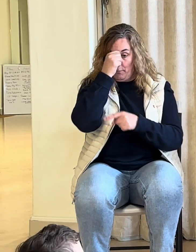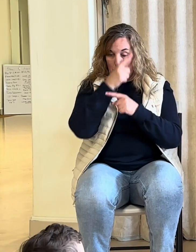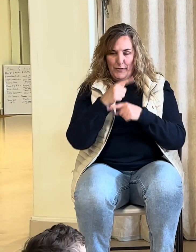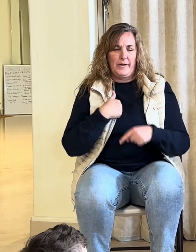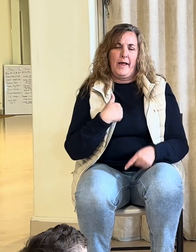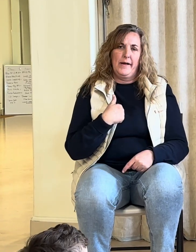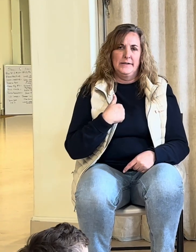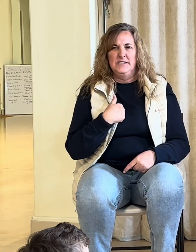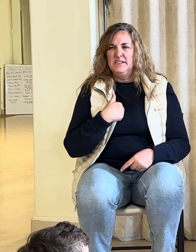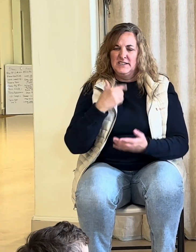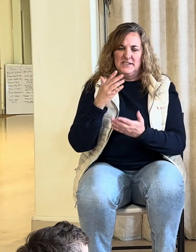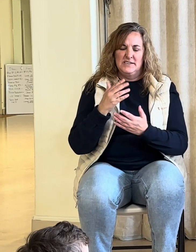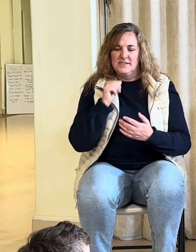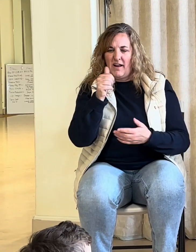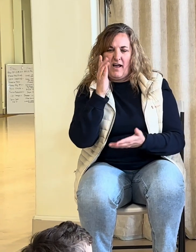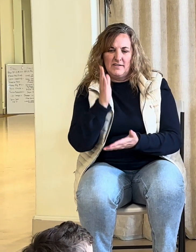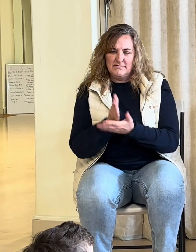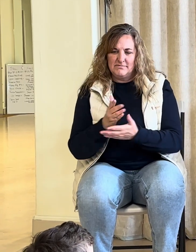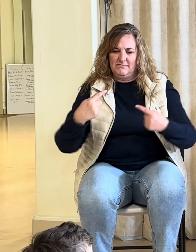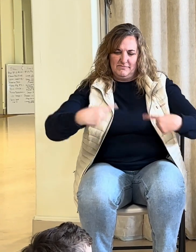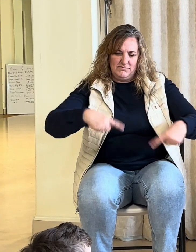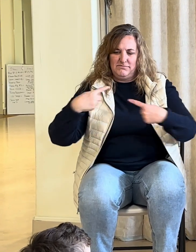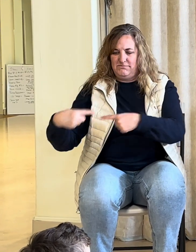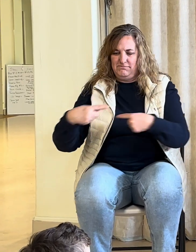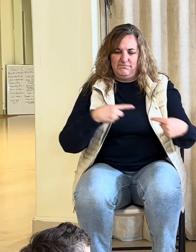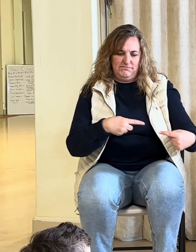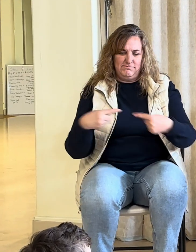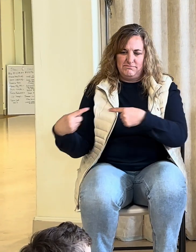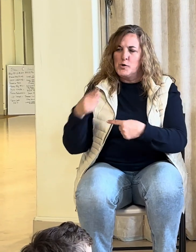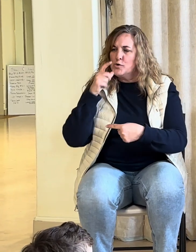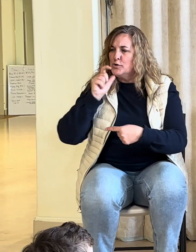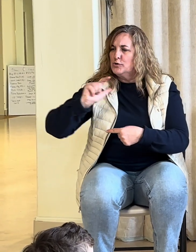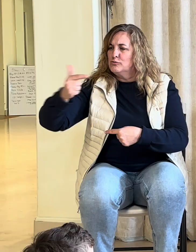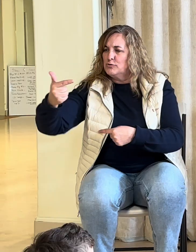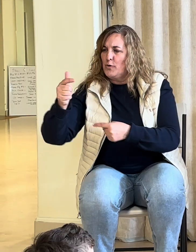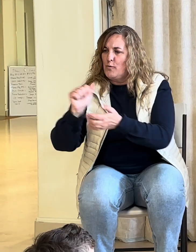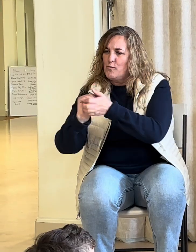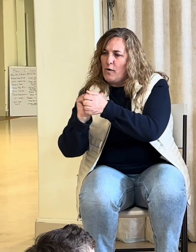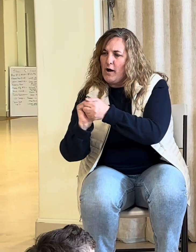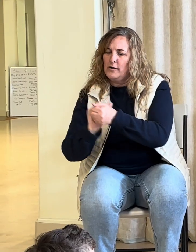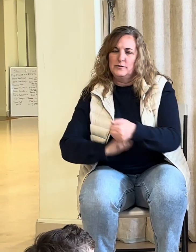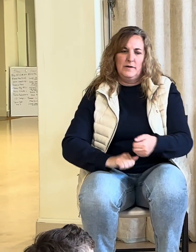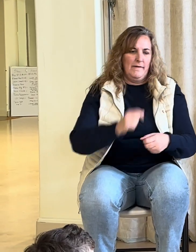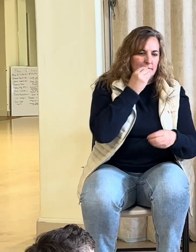fussing with each other over whose turn it was to wash the windows, to feed the dog, to